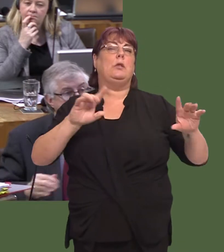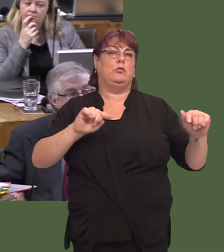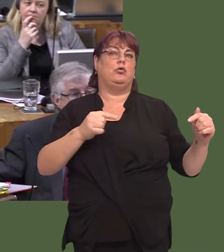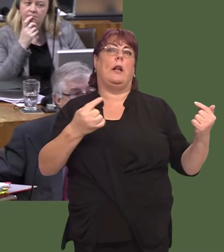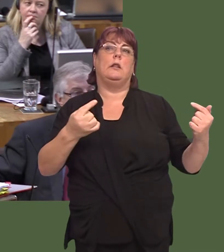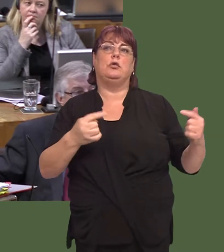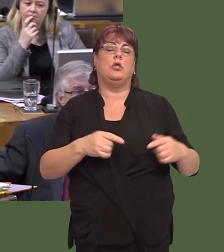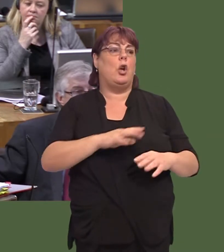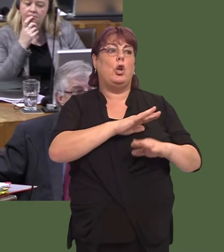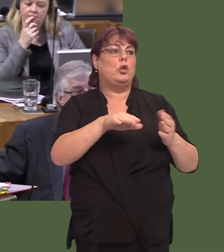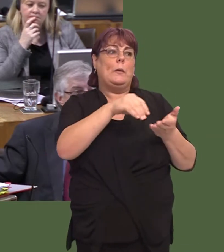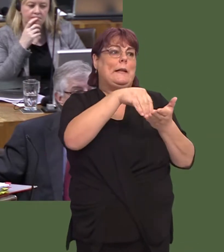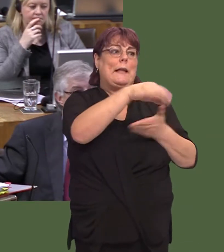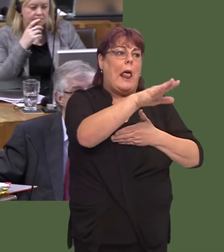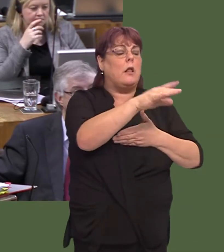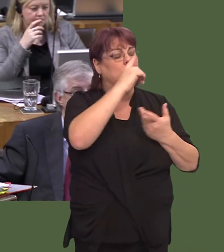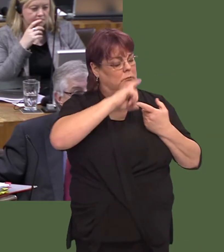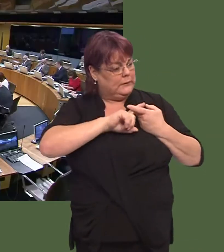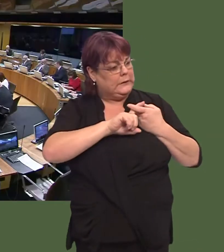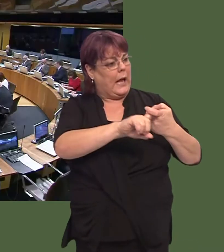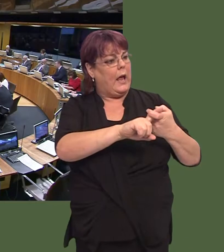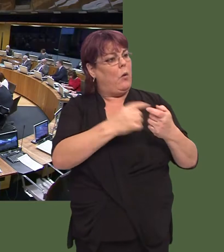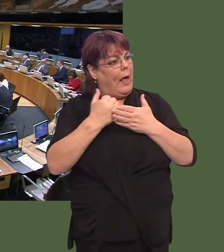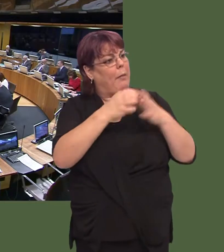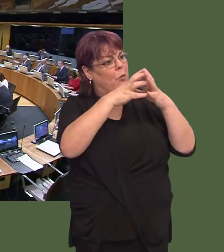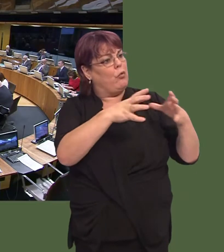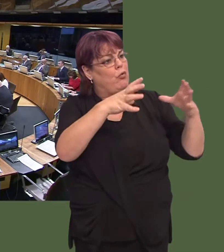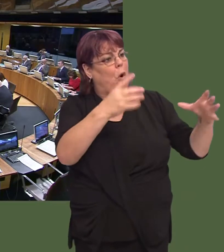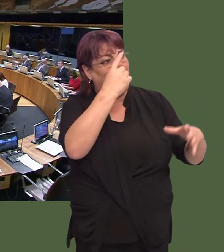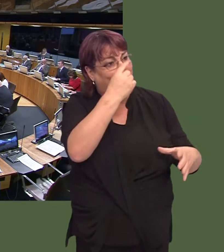out; stay and weíll assist you to grow.í Mark Isherwood: 6.